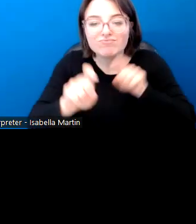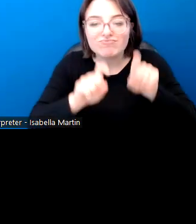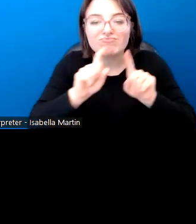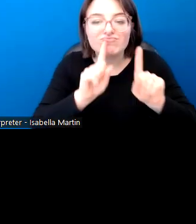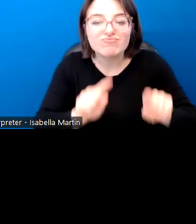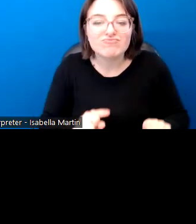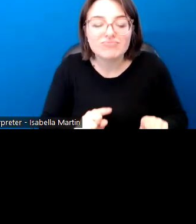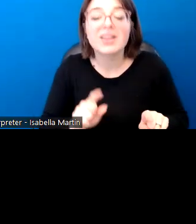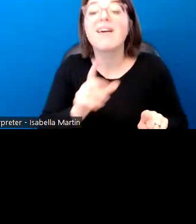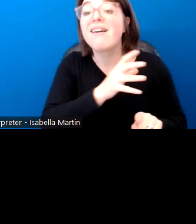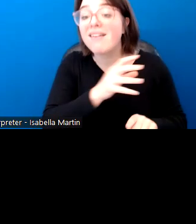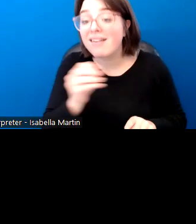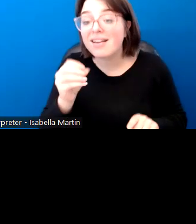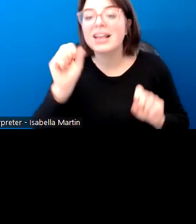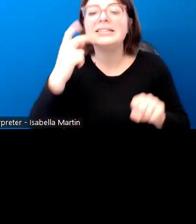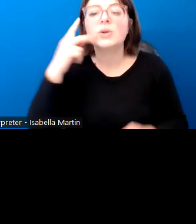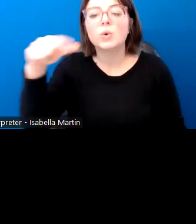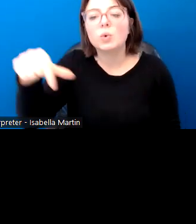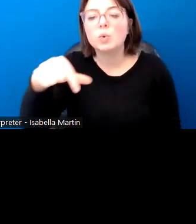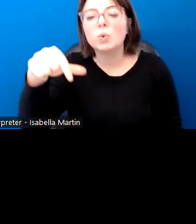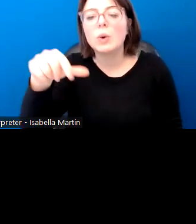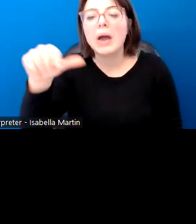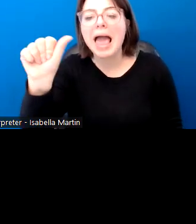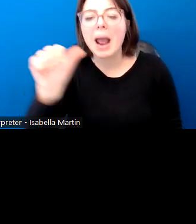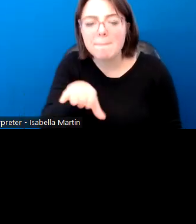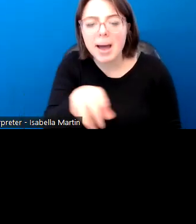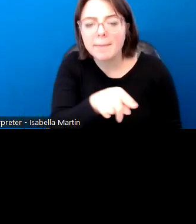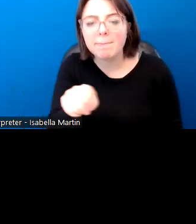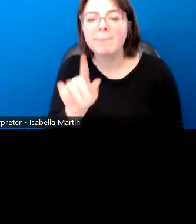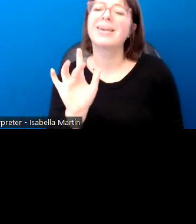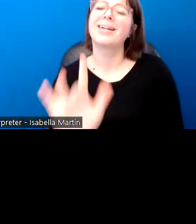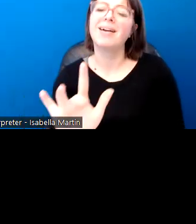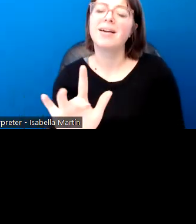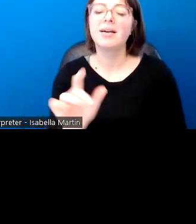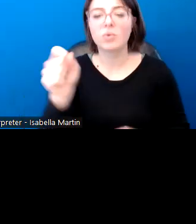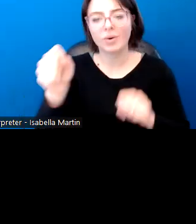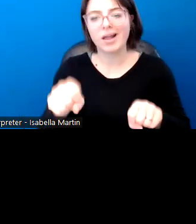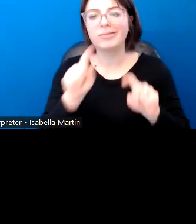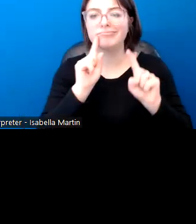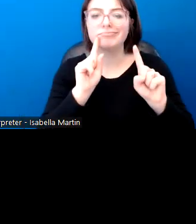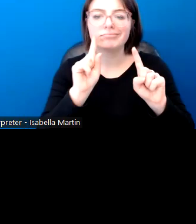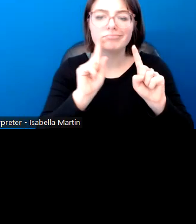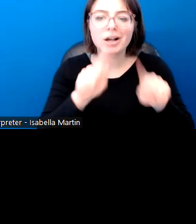will see that the Q&A is open, please use the Q&A at any time to ask questions of our guest. Try